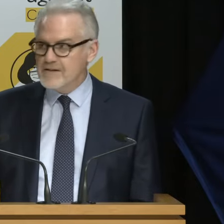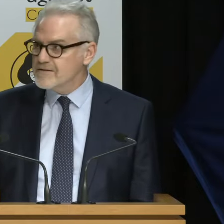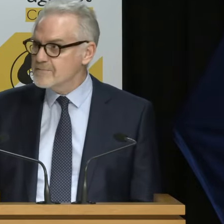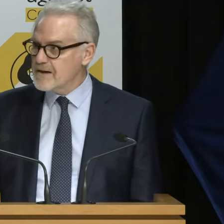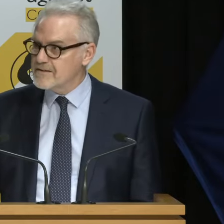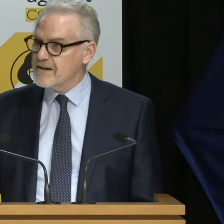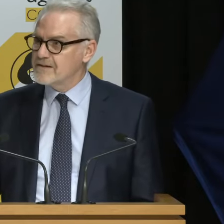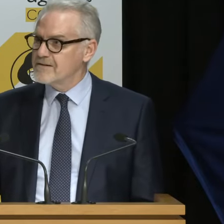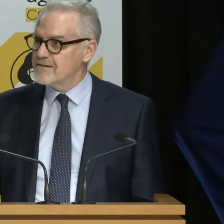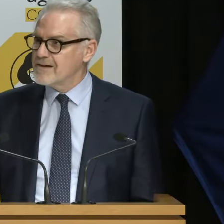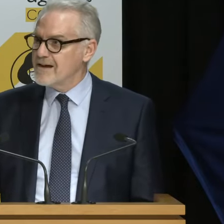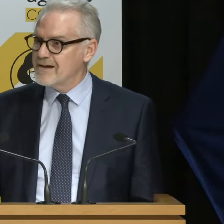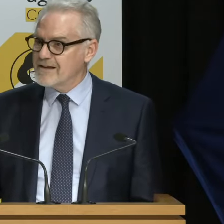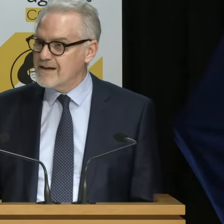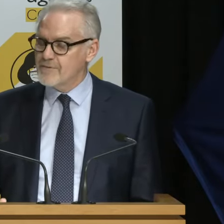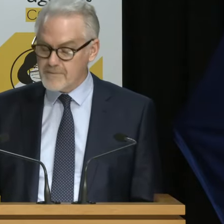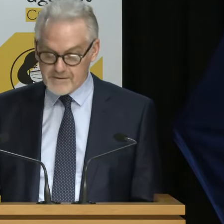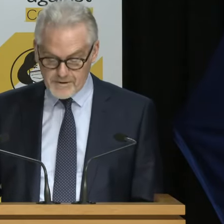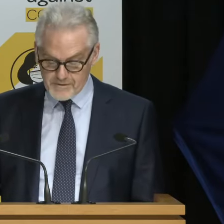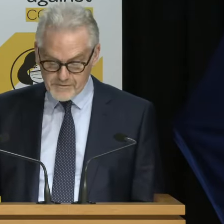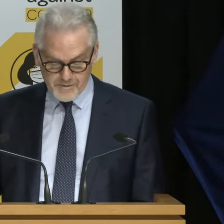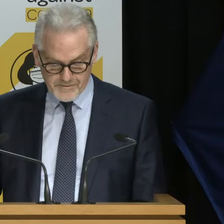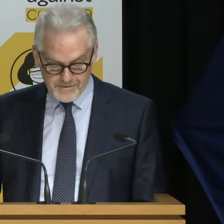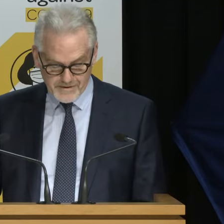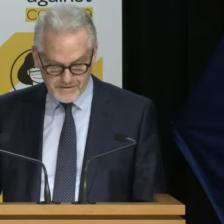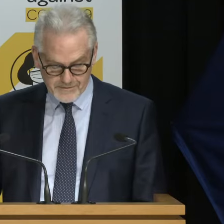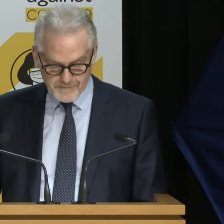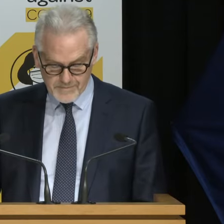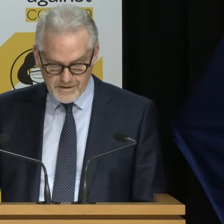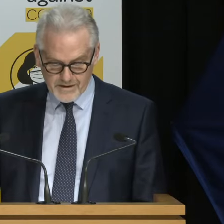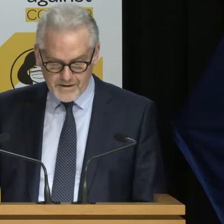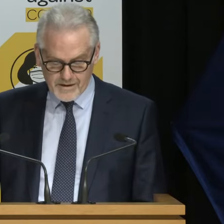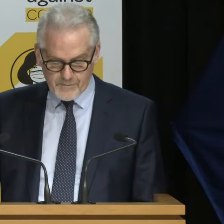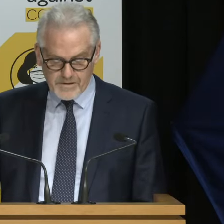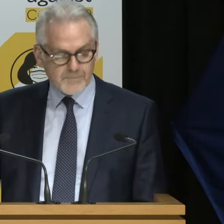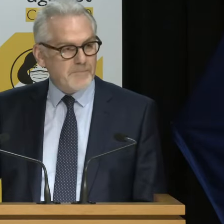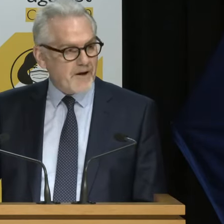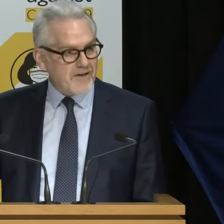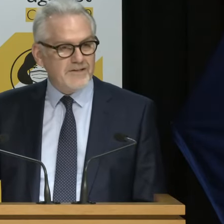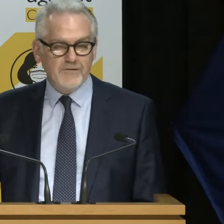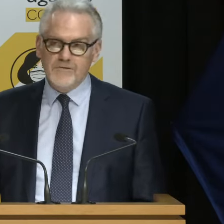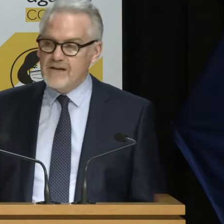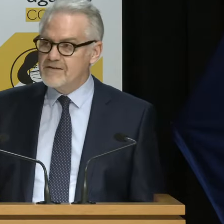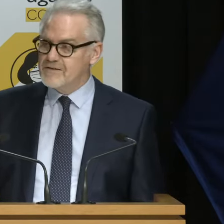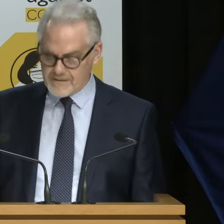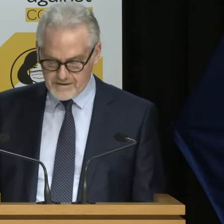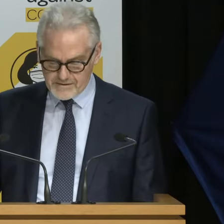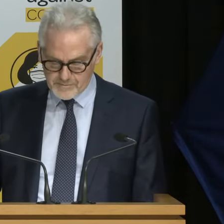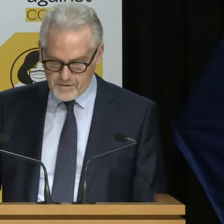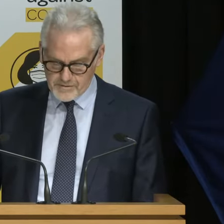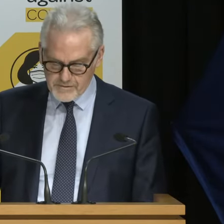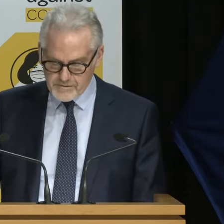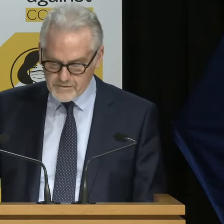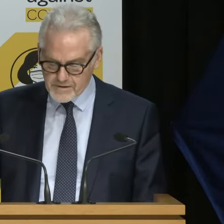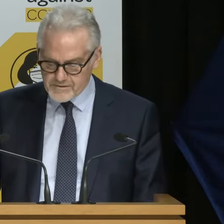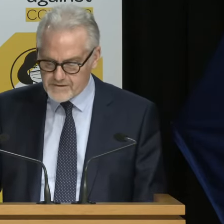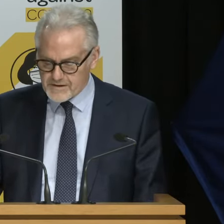regulated and funded, we need ongoing assessment for new